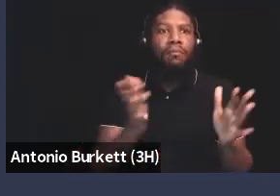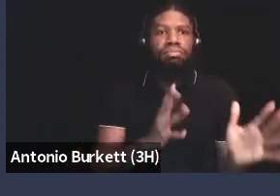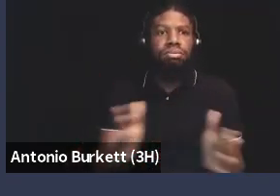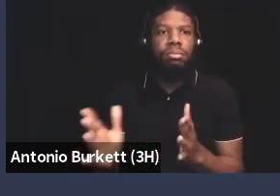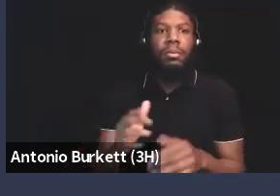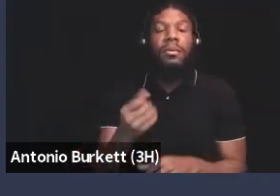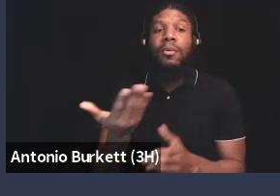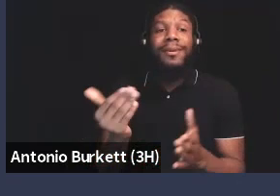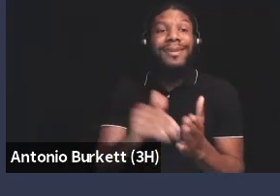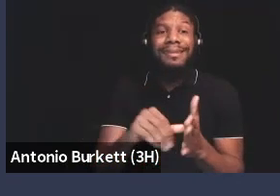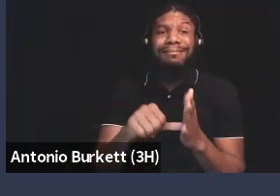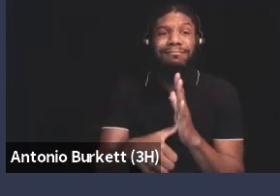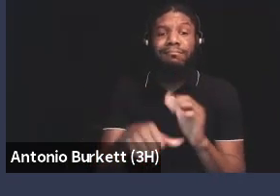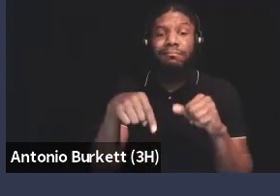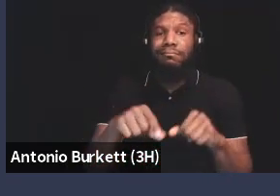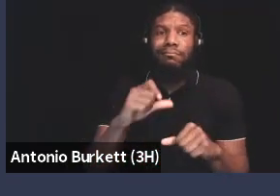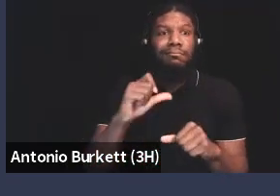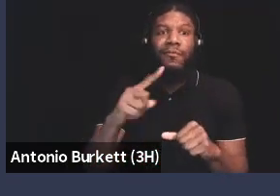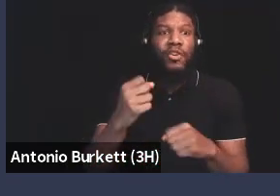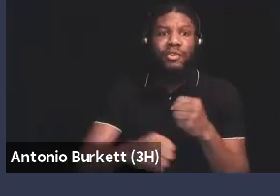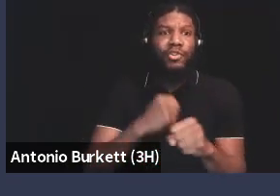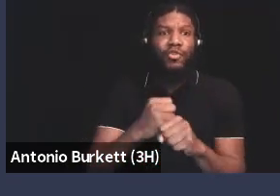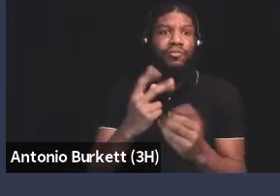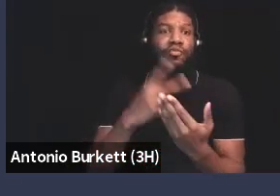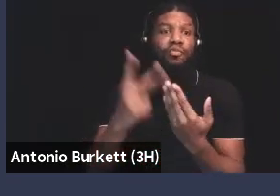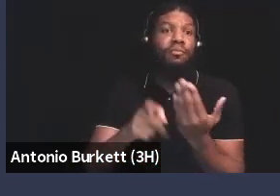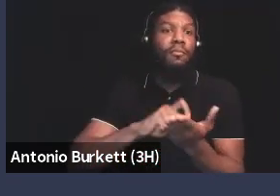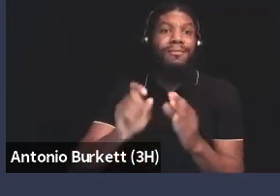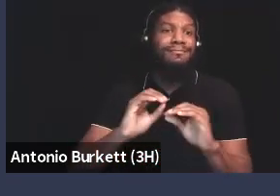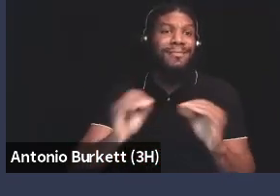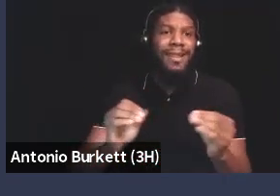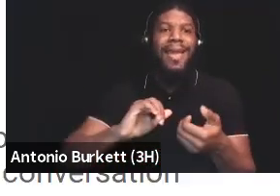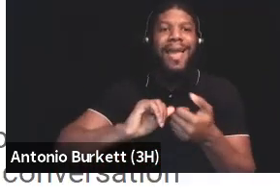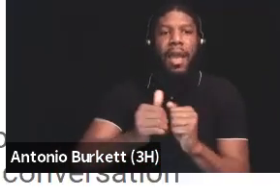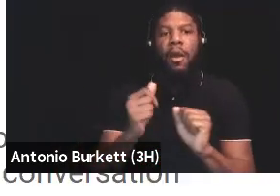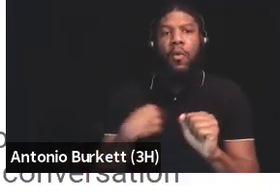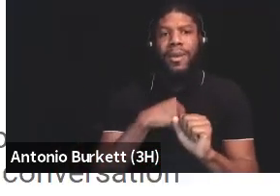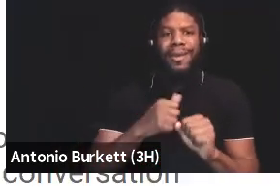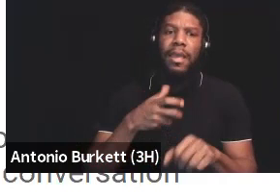may be, what can we do to insert ourselves so that they are given some foundational knowledge. And so